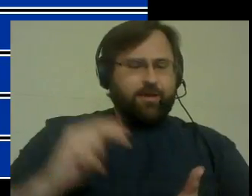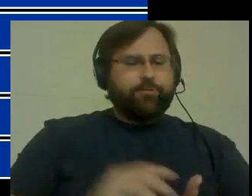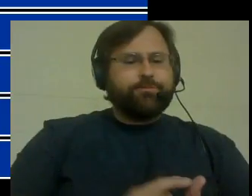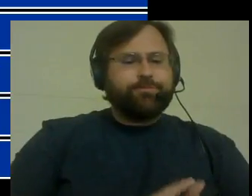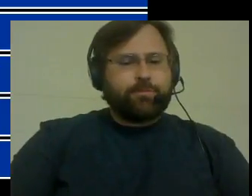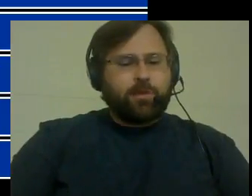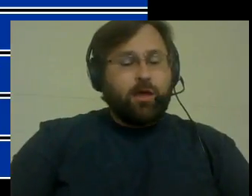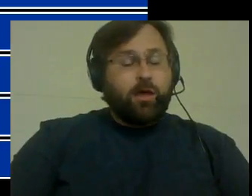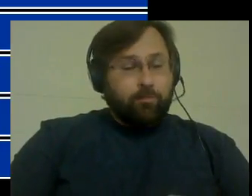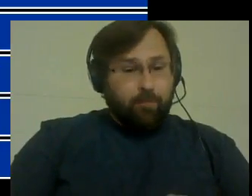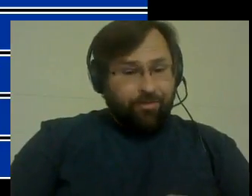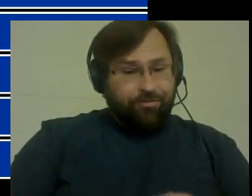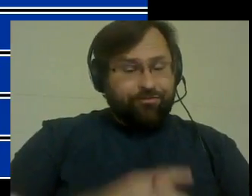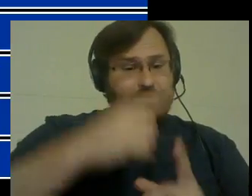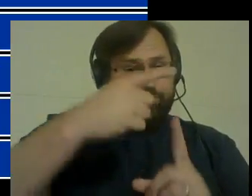months